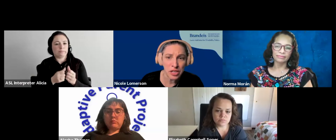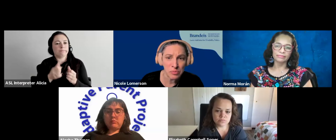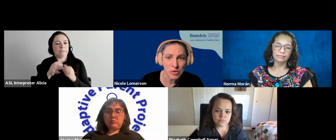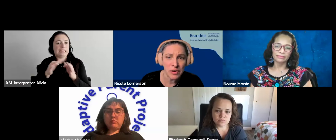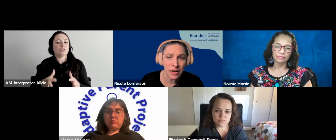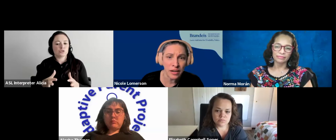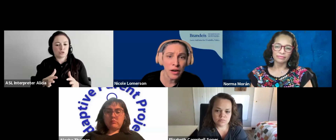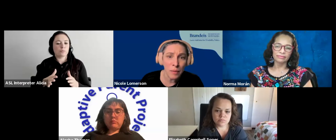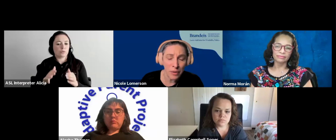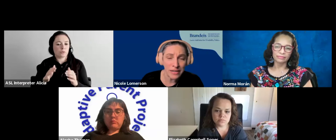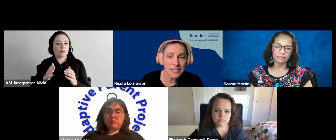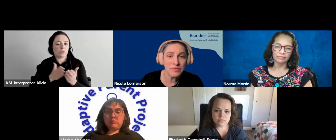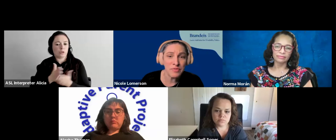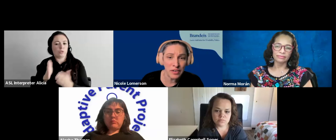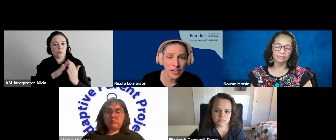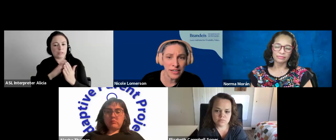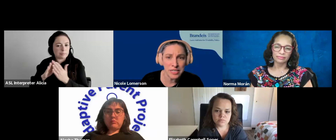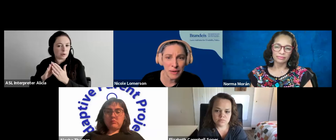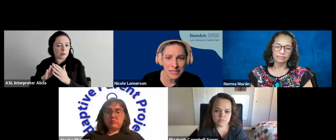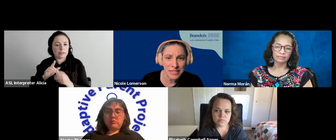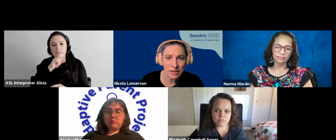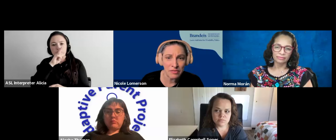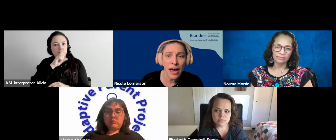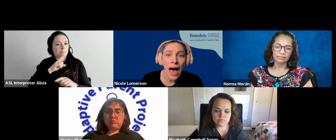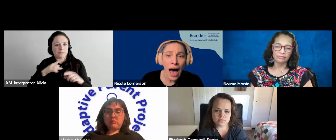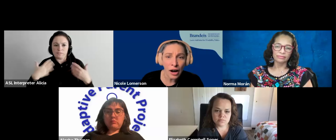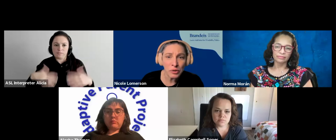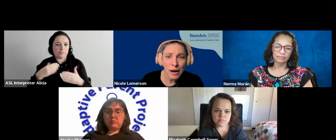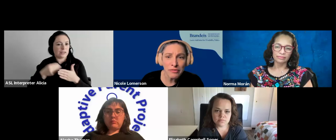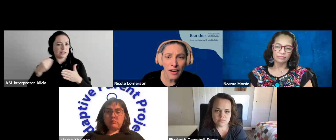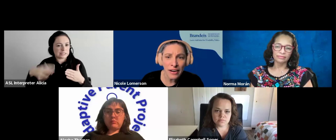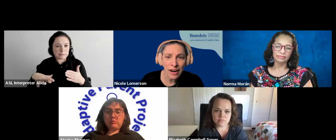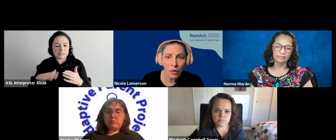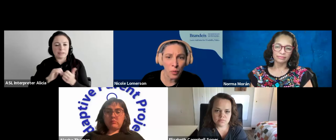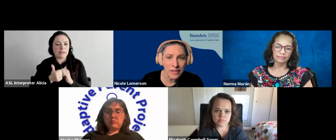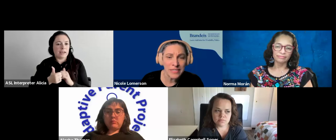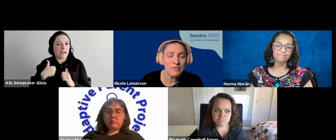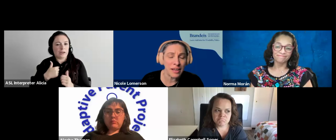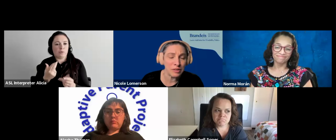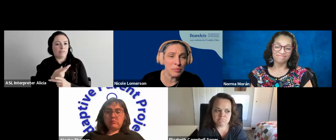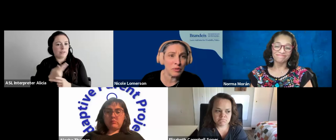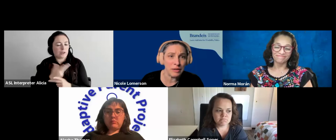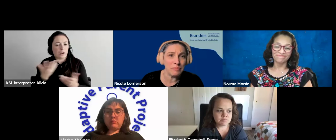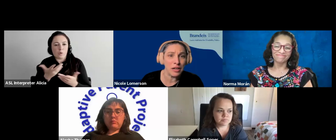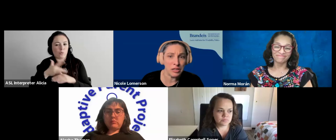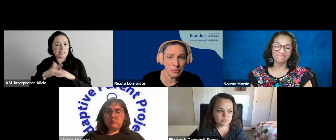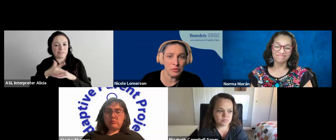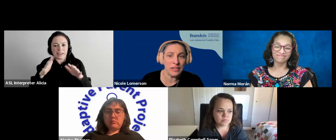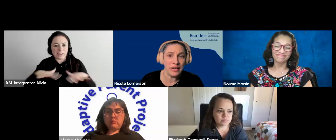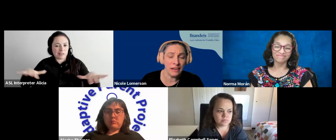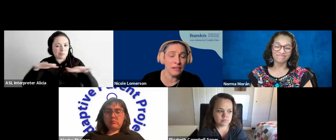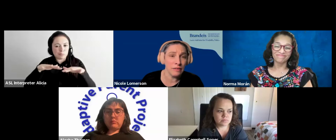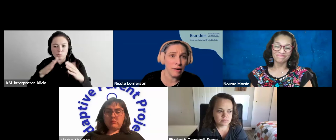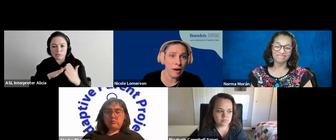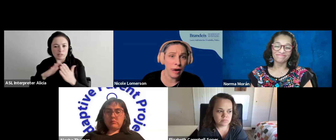the community, but it is very expensive how do I find out what is available in my community so